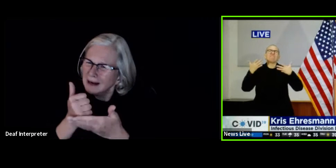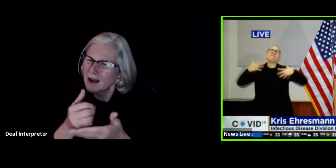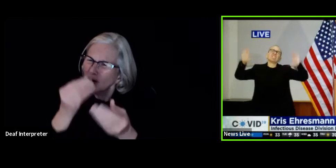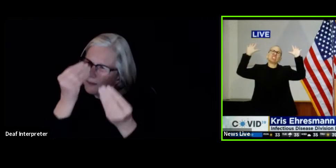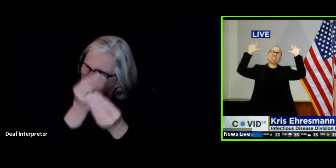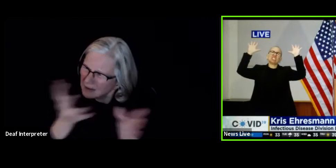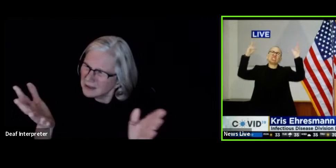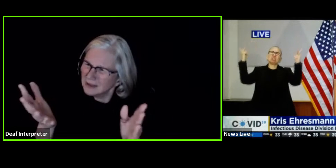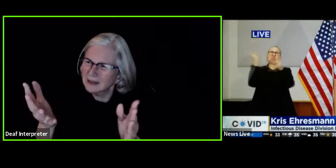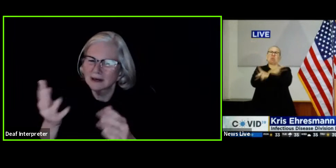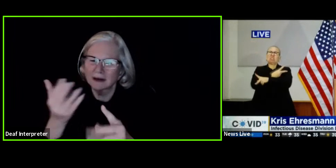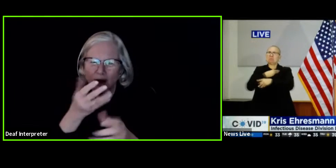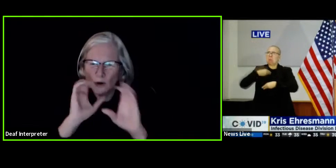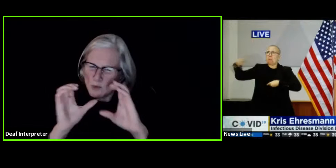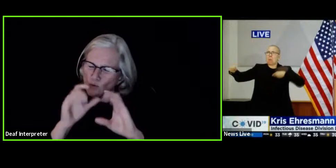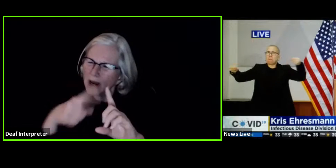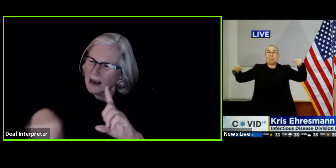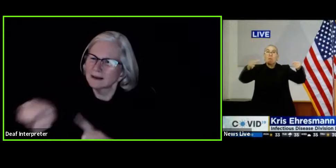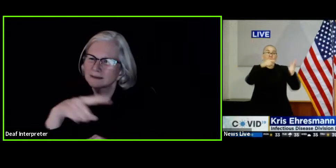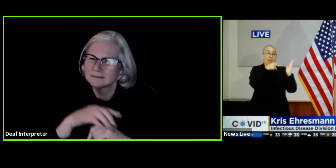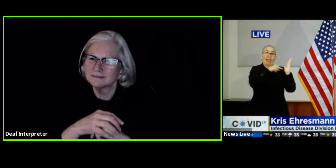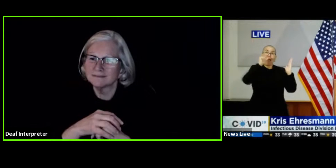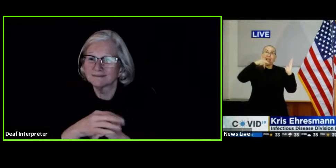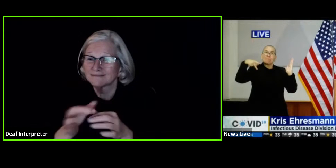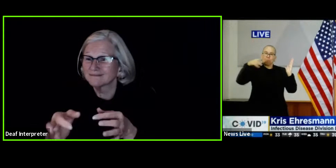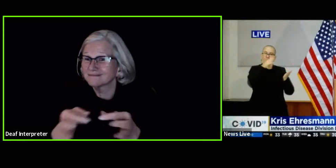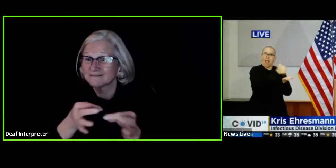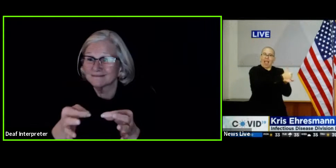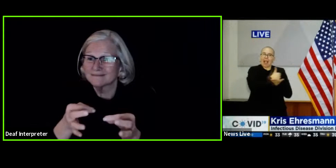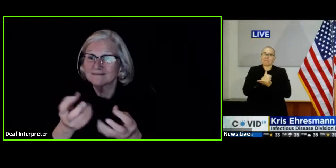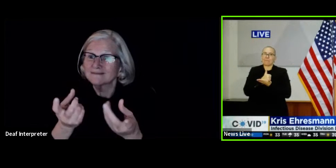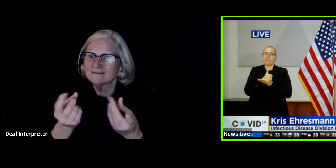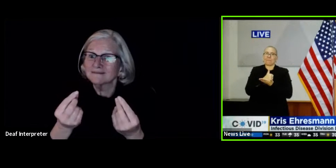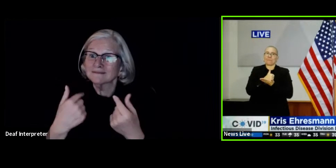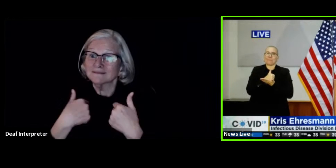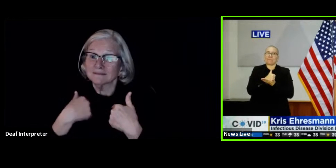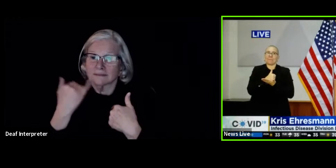DID HAPPEN TO HAVE THIS APP ON YOUR PHONE AND THEN TEST